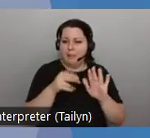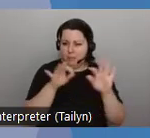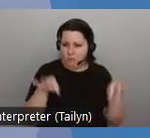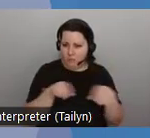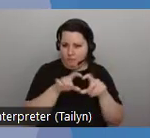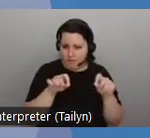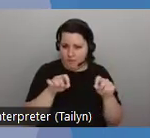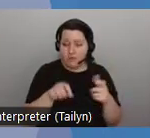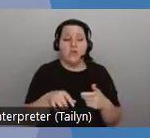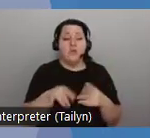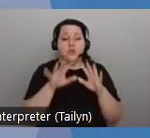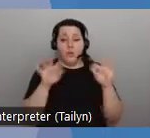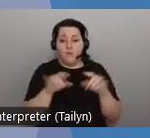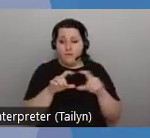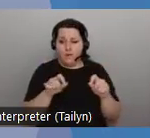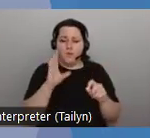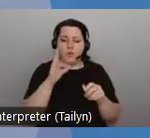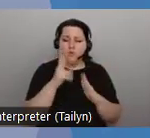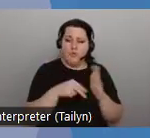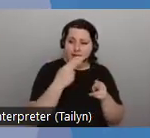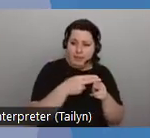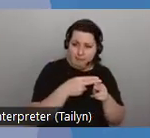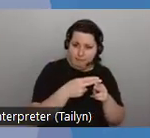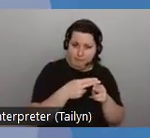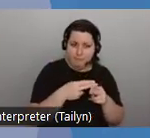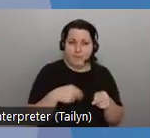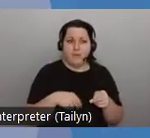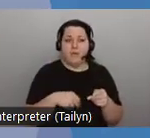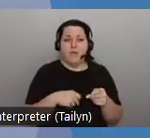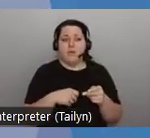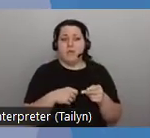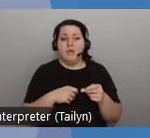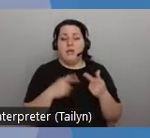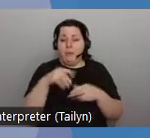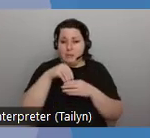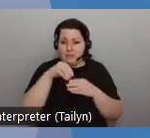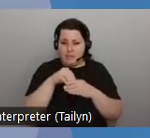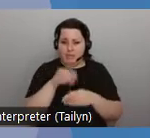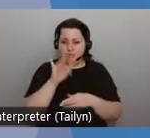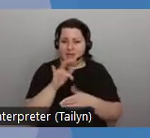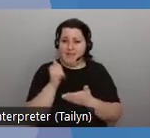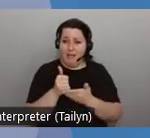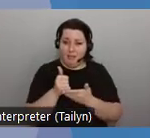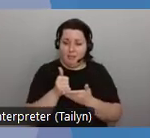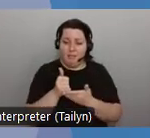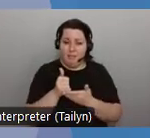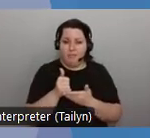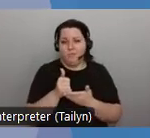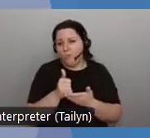AT use that name and told text to help describe form fields. So